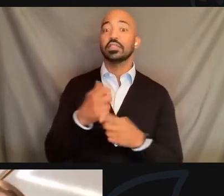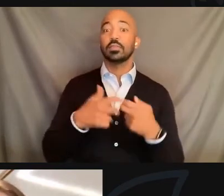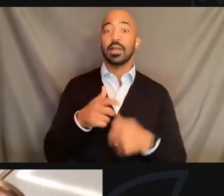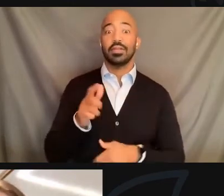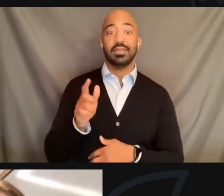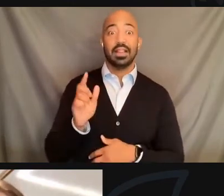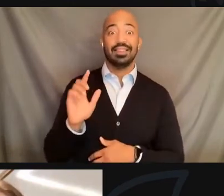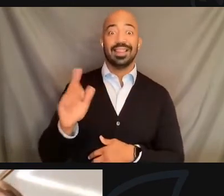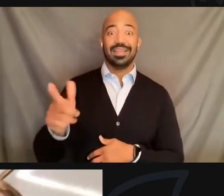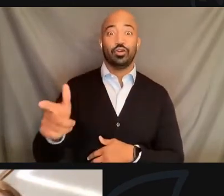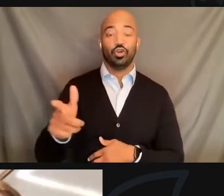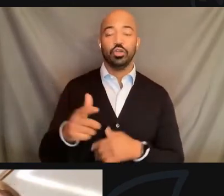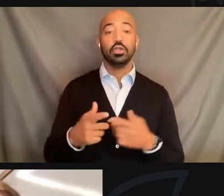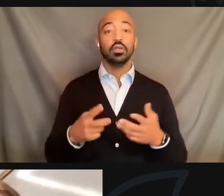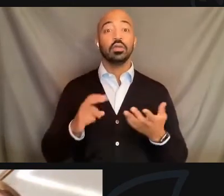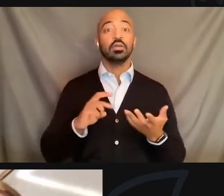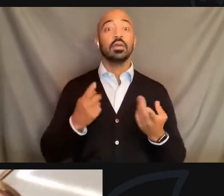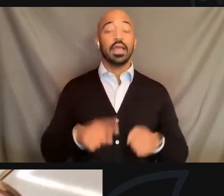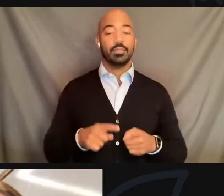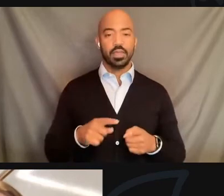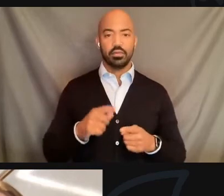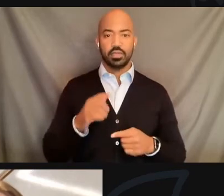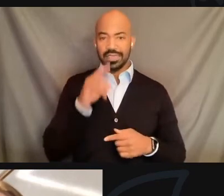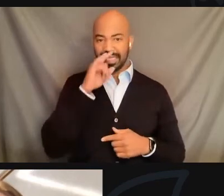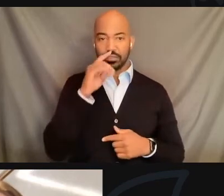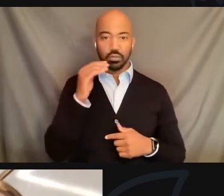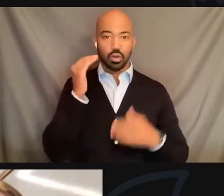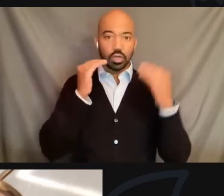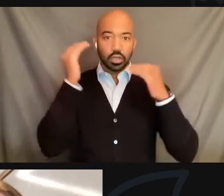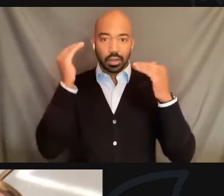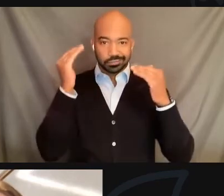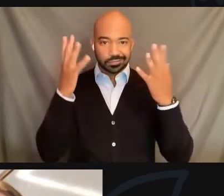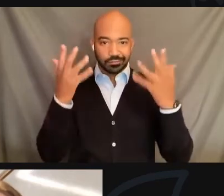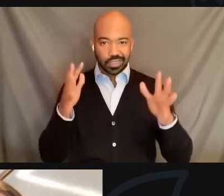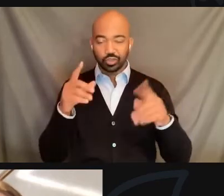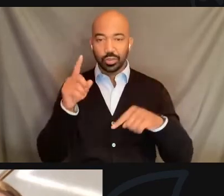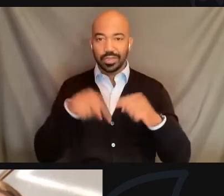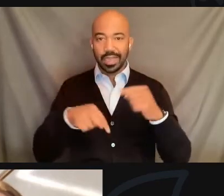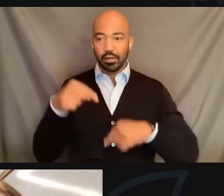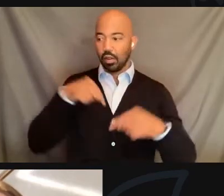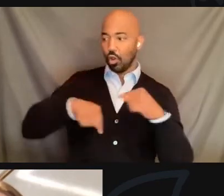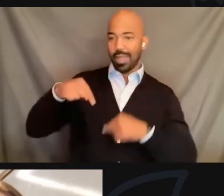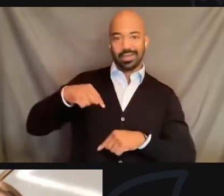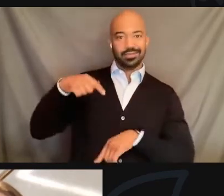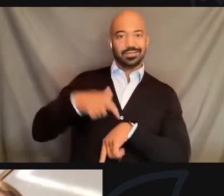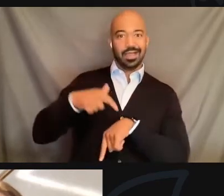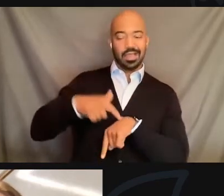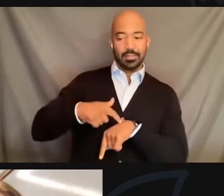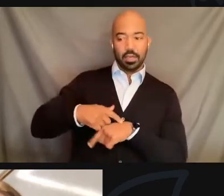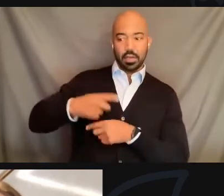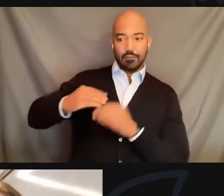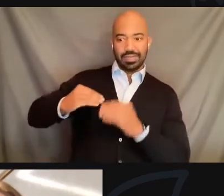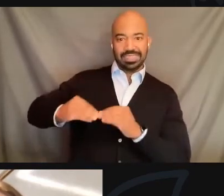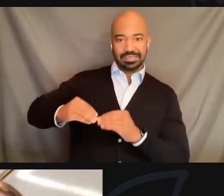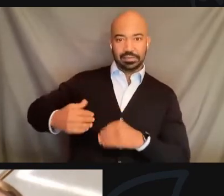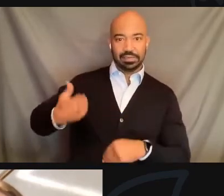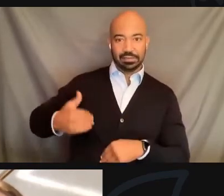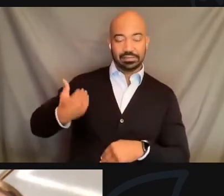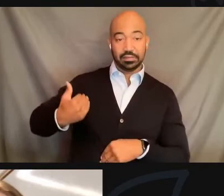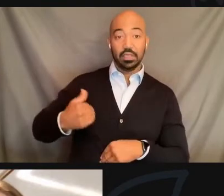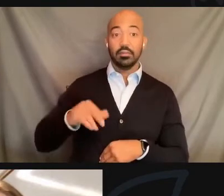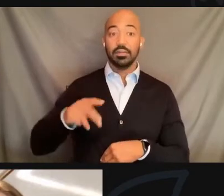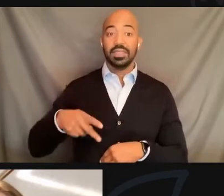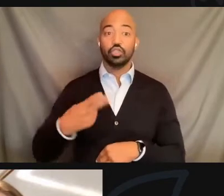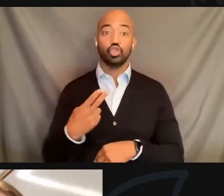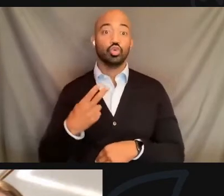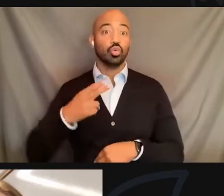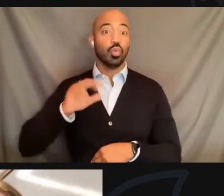kids already grown. And we can't do anything about the past. Well, if potentially P try 12 could be a target that we can use